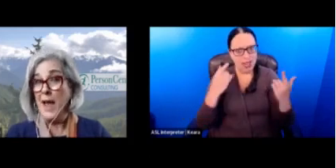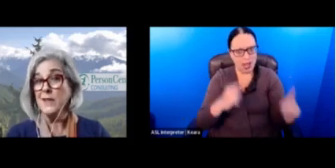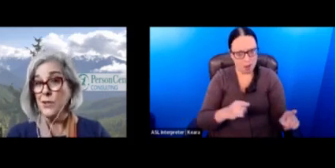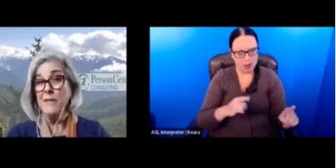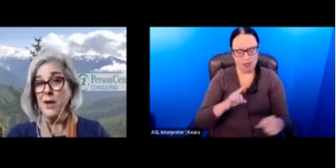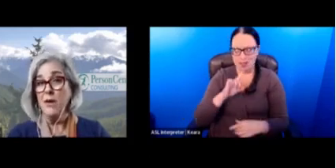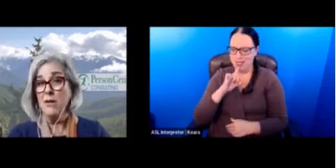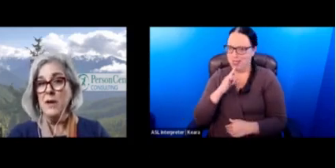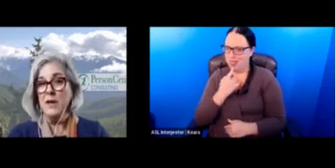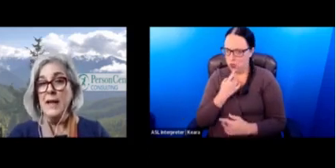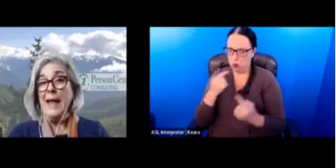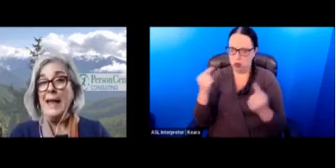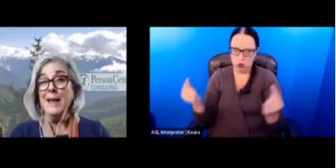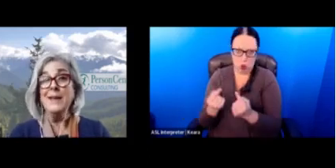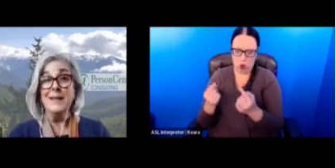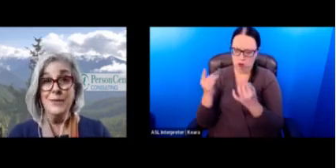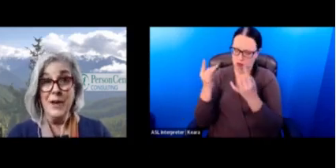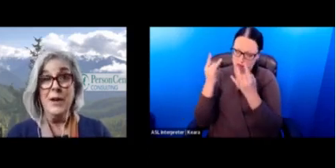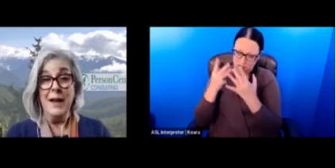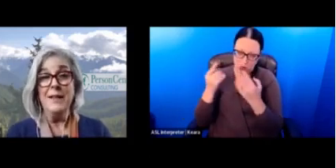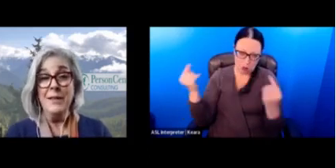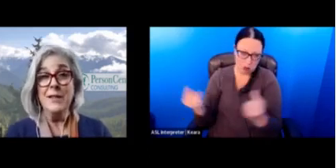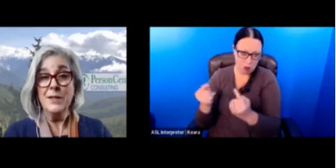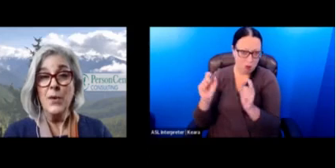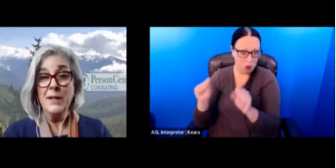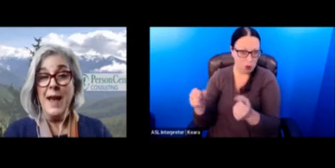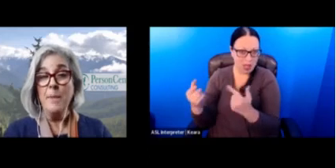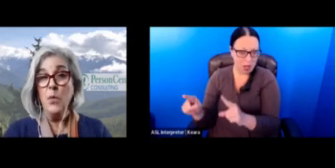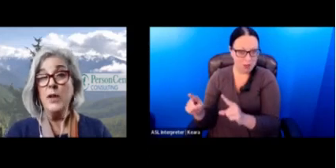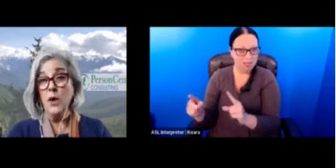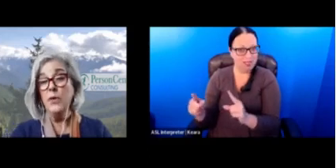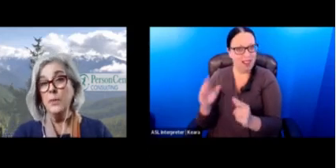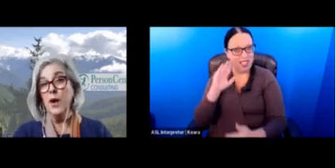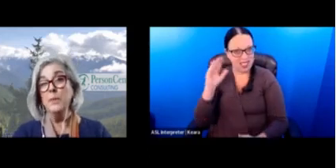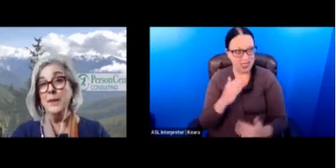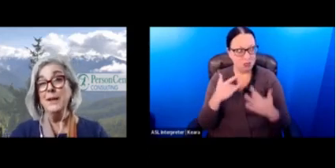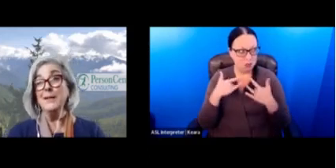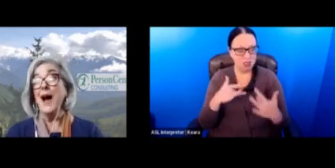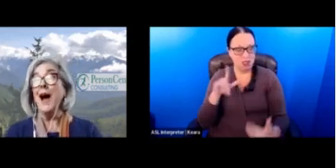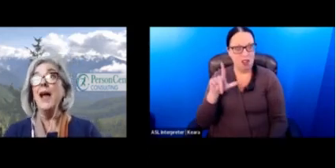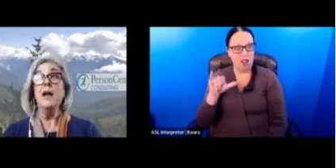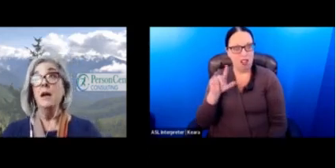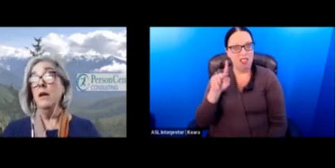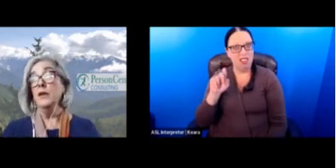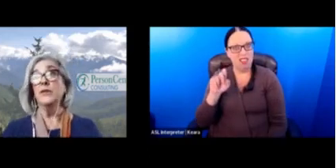catastrophic harm. and it's very likely that it's going to happen, we know that the probability is high under